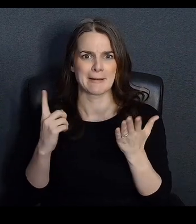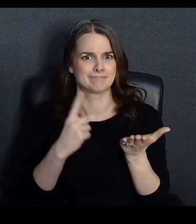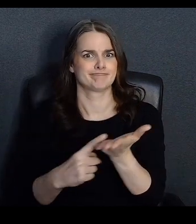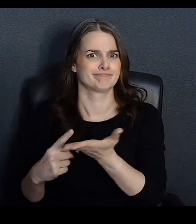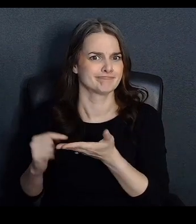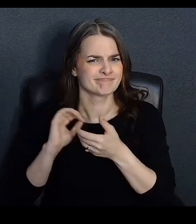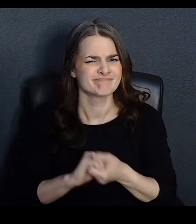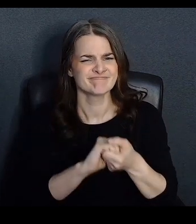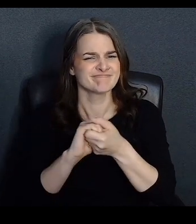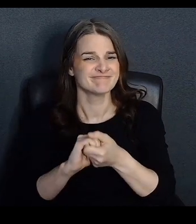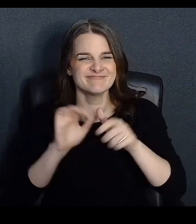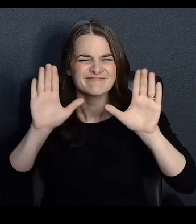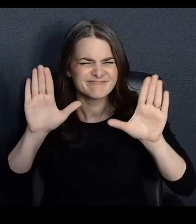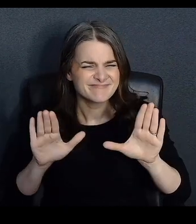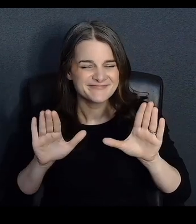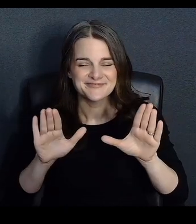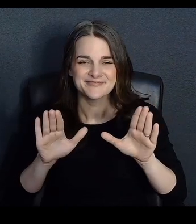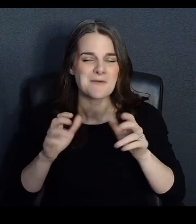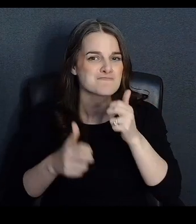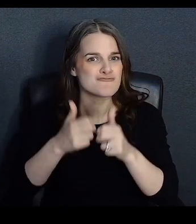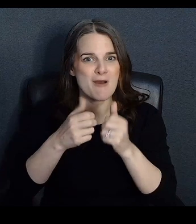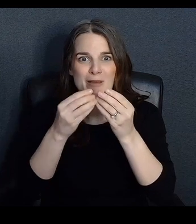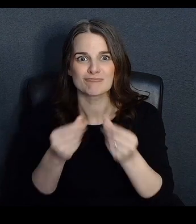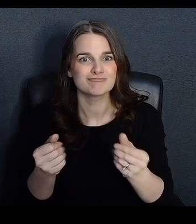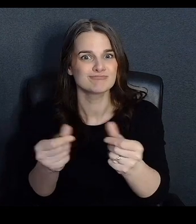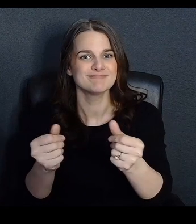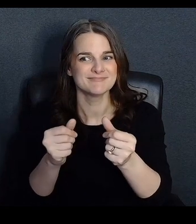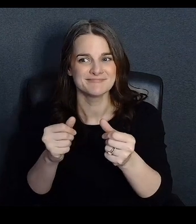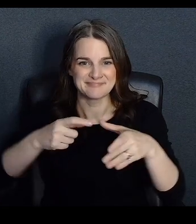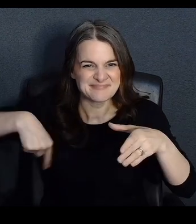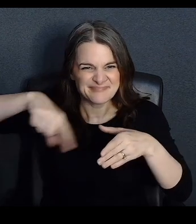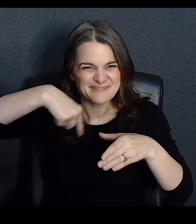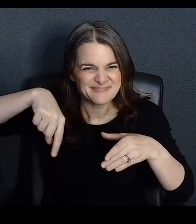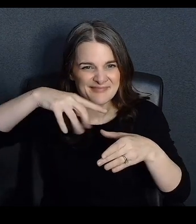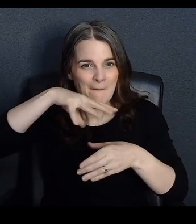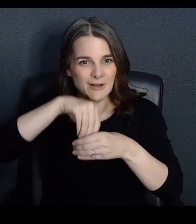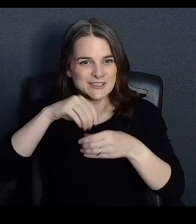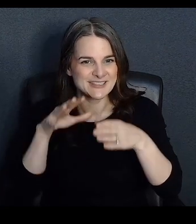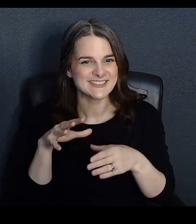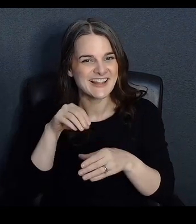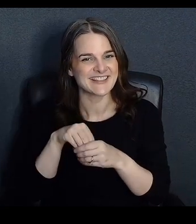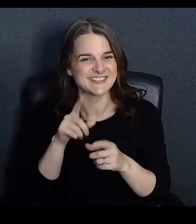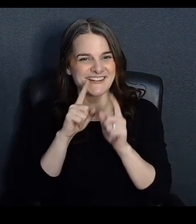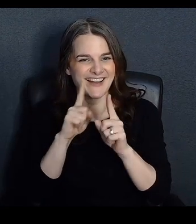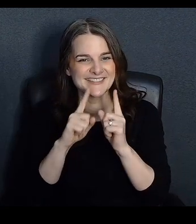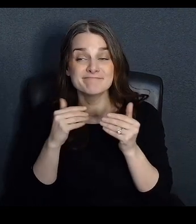had some great collaboration, some fantastic problem solving among participants in the chat. So feel free to share ideas.